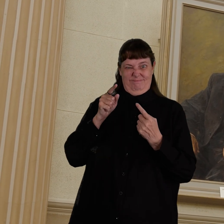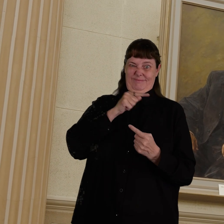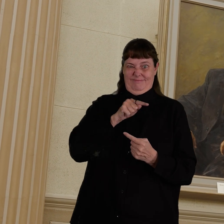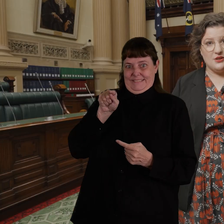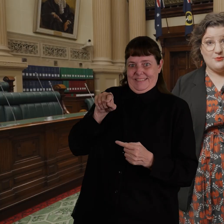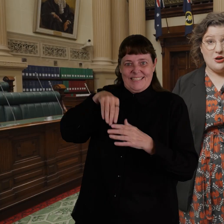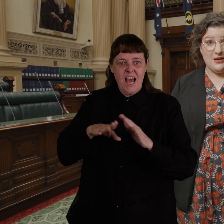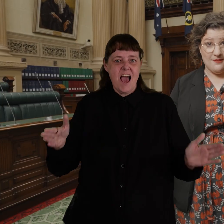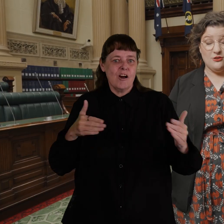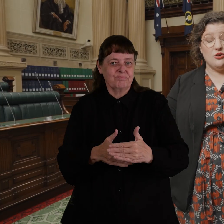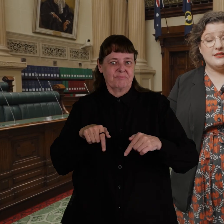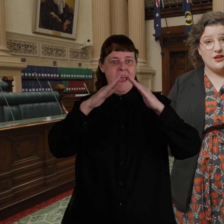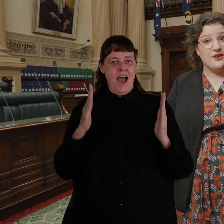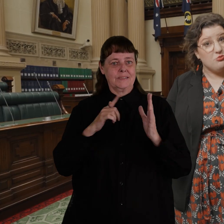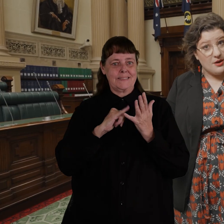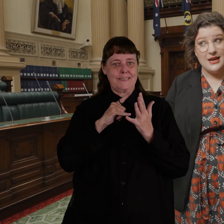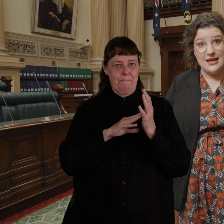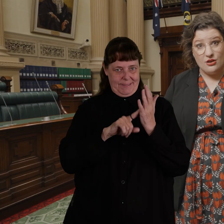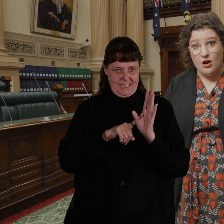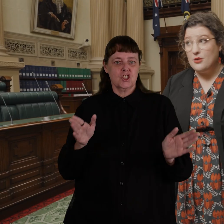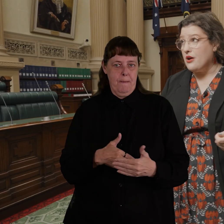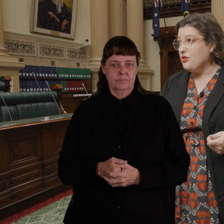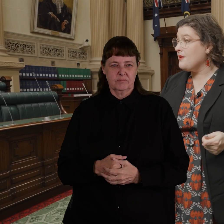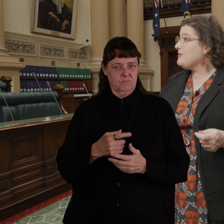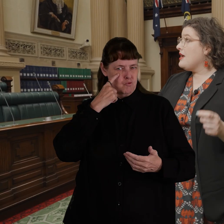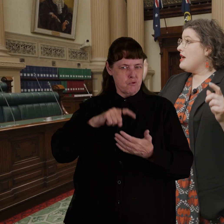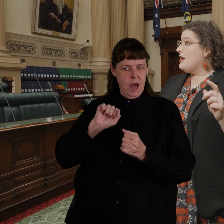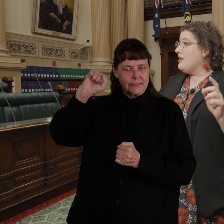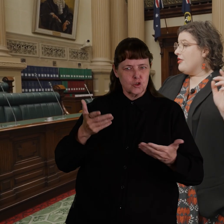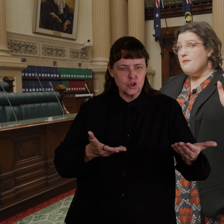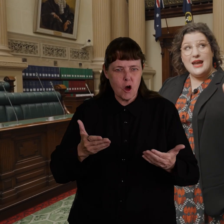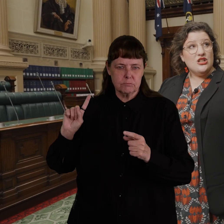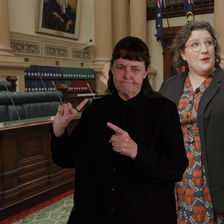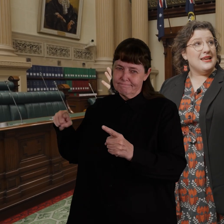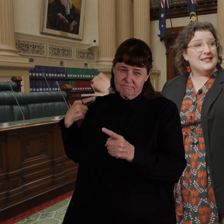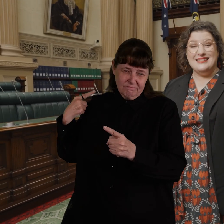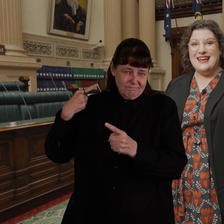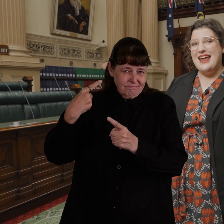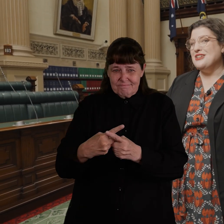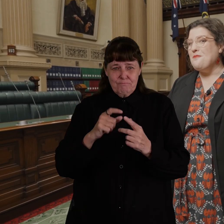as the longest premier, longest serving premier in the Commonwealth. The major pieces that end